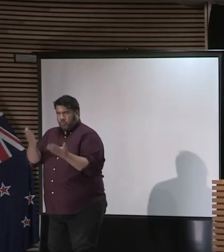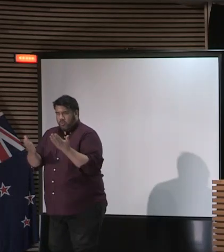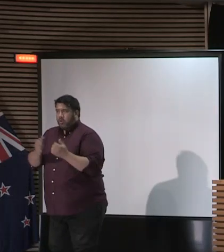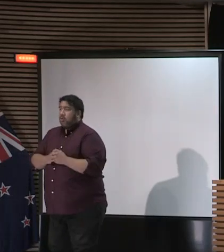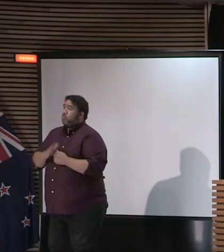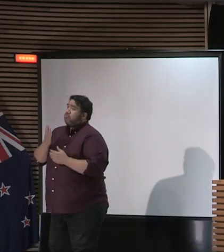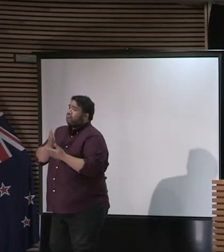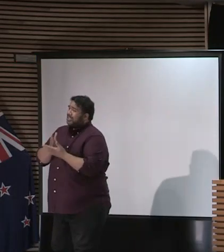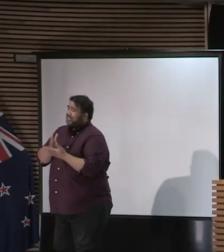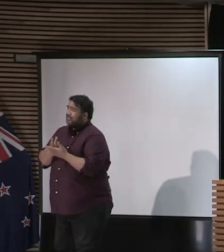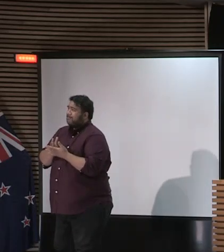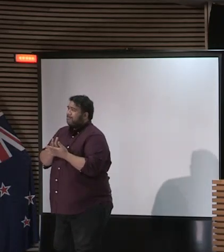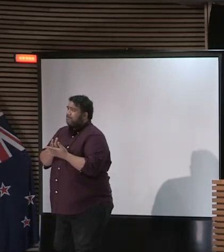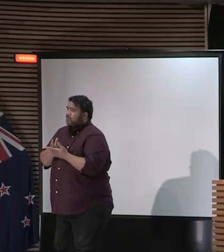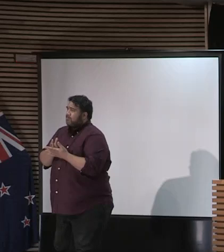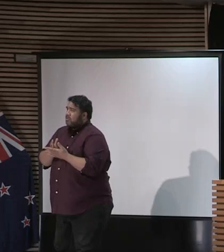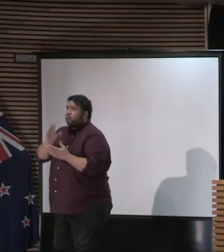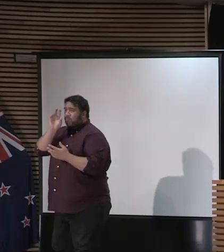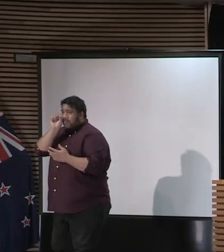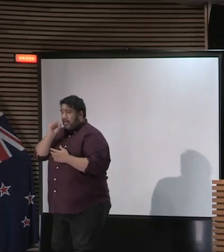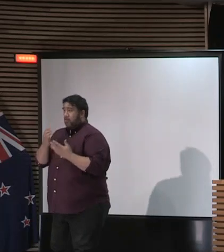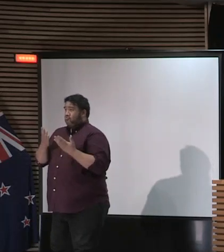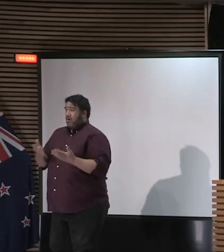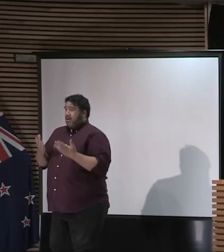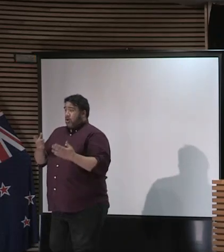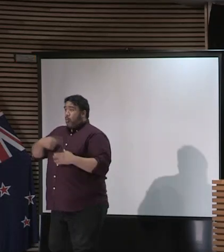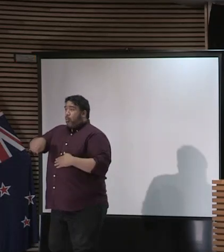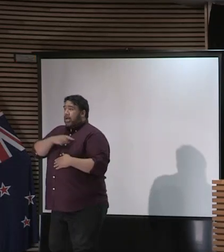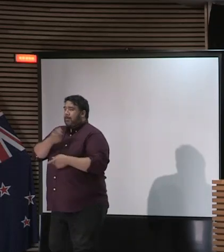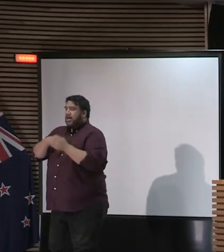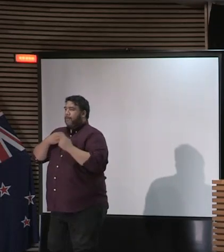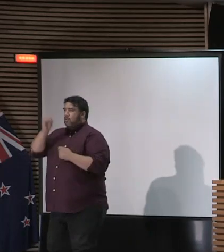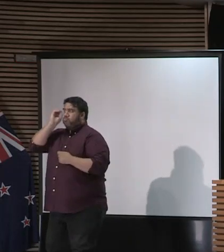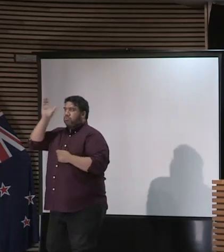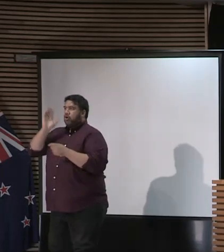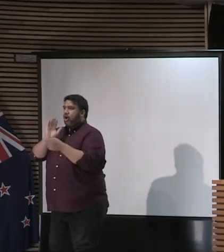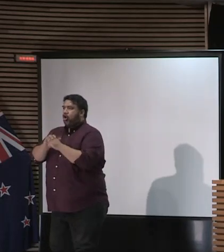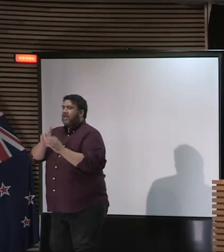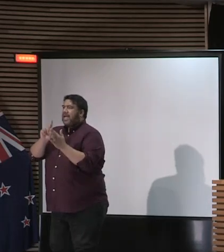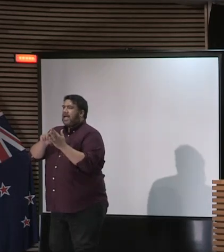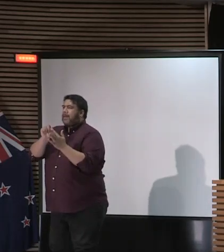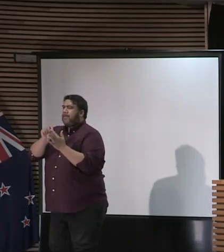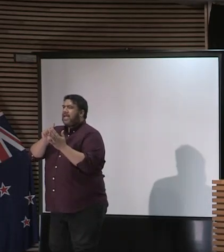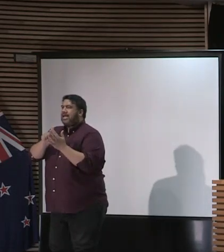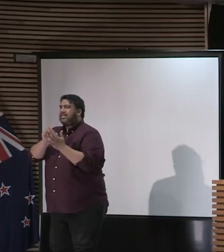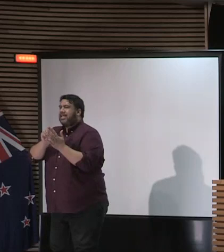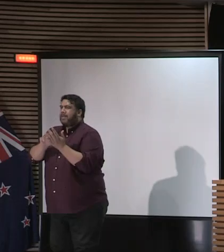why people are confused? You will have heard - and this is, I think, just a matter of the